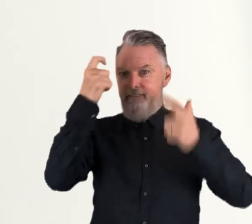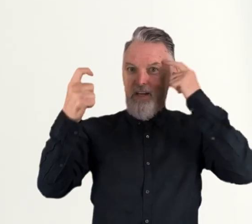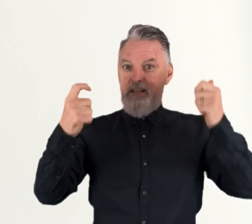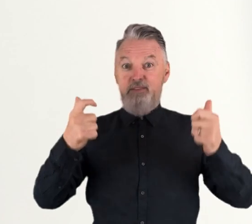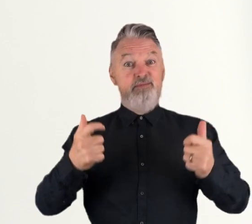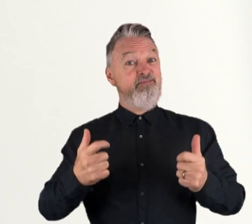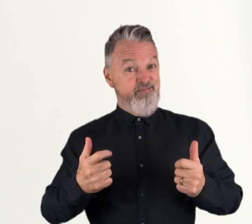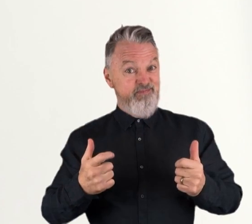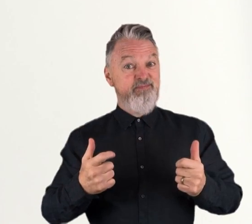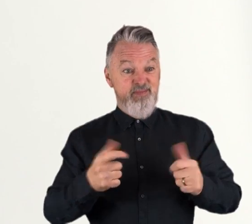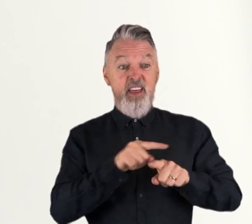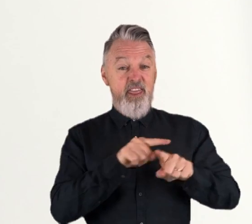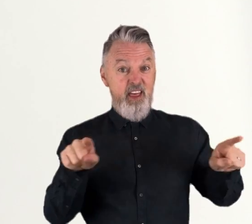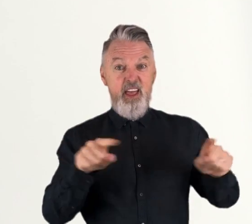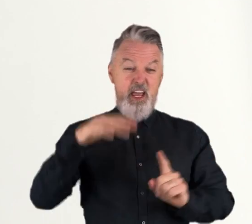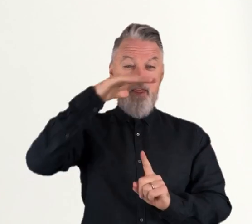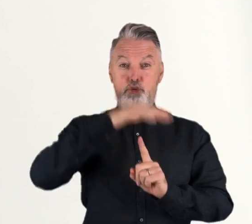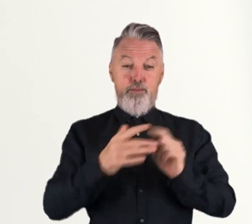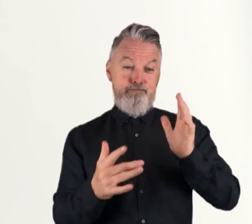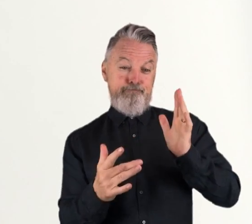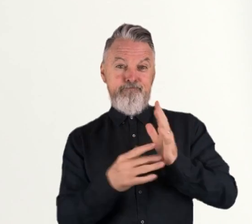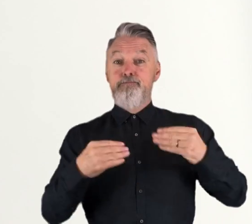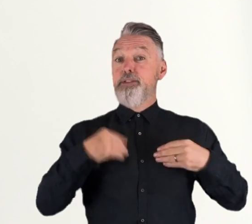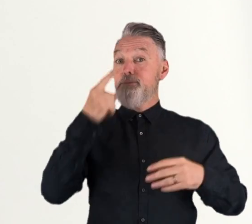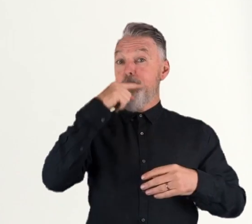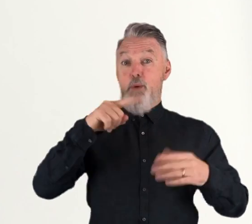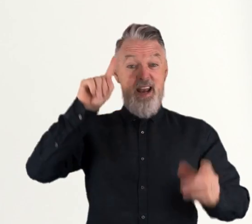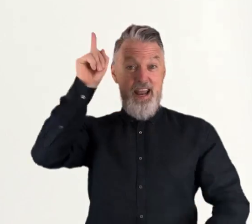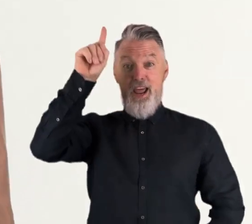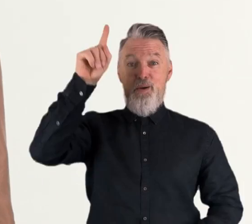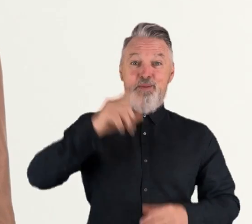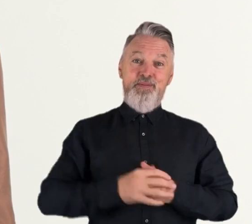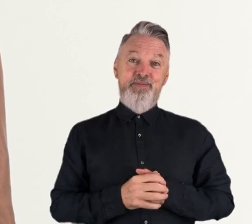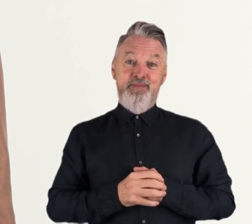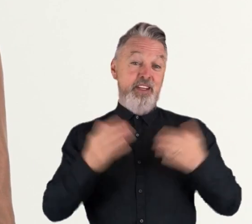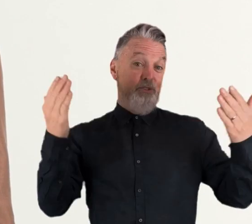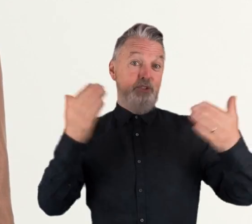They're the top emerging disability tech entrepreneurs in Australia right now. Tonight would not be possible